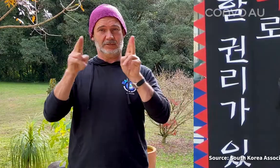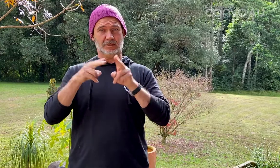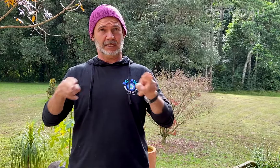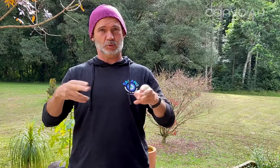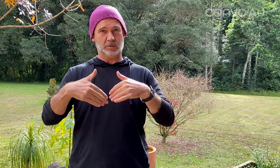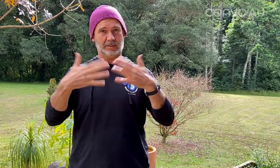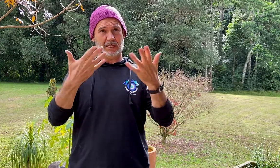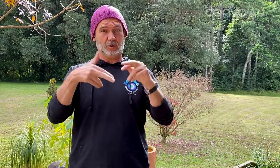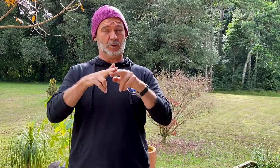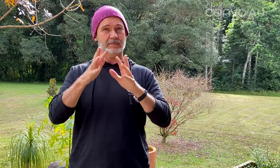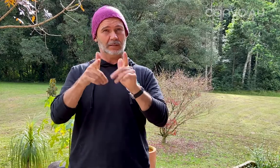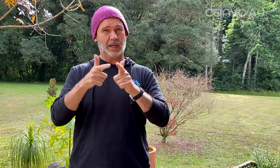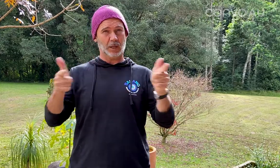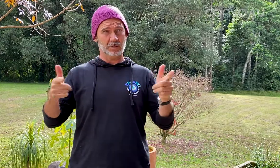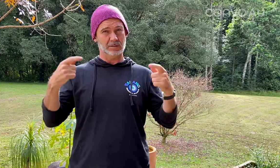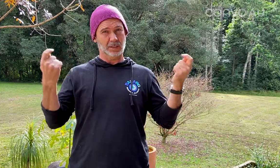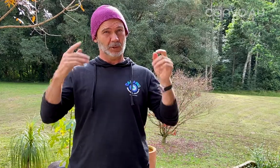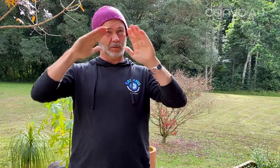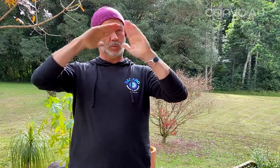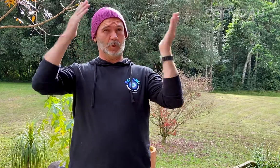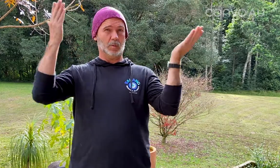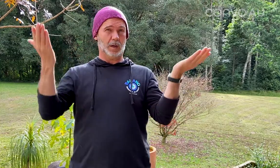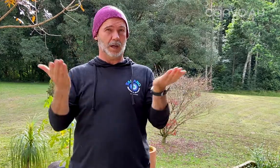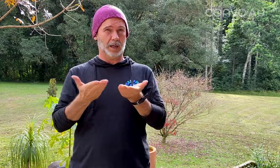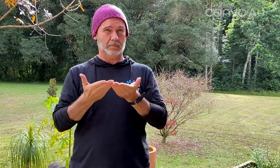International day of sign languages is celebrated around the world.